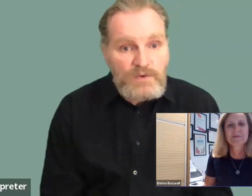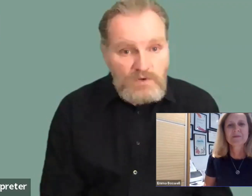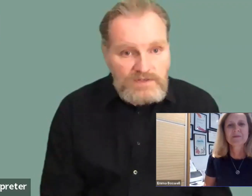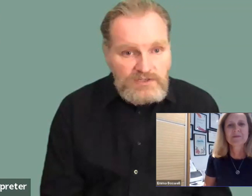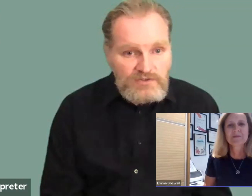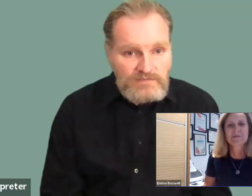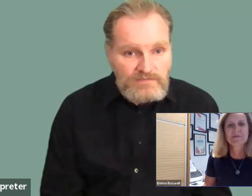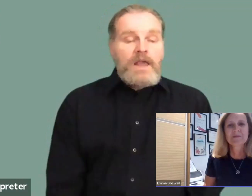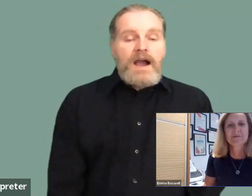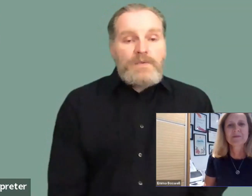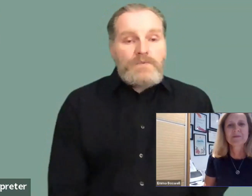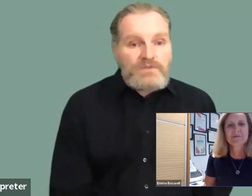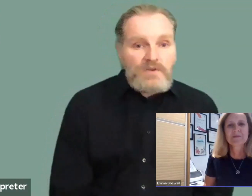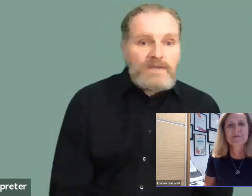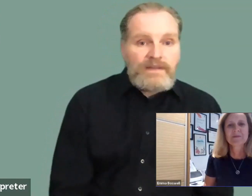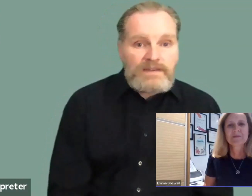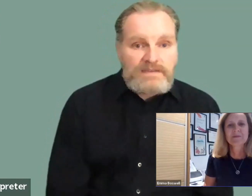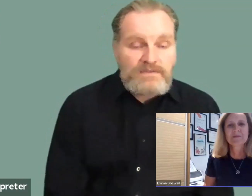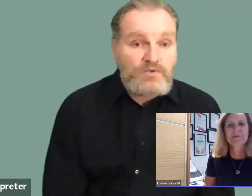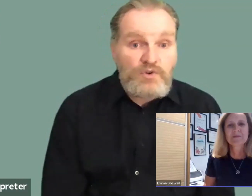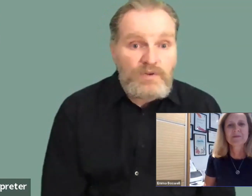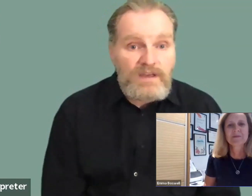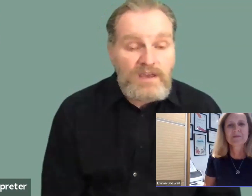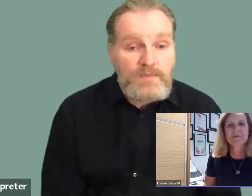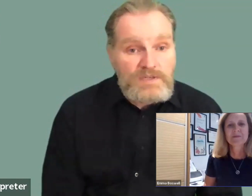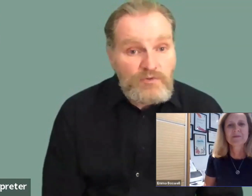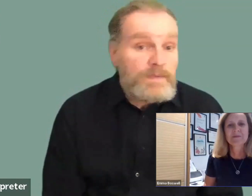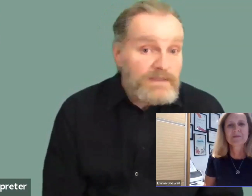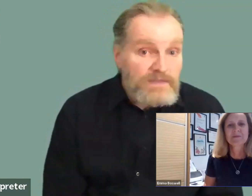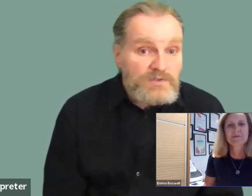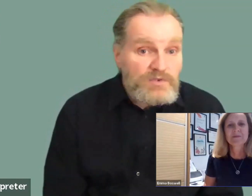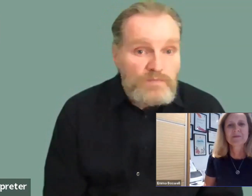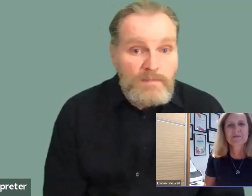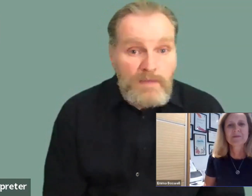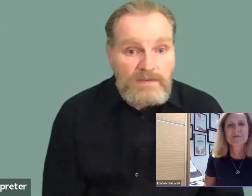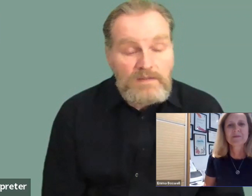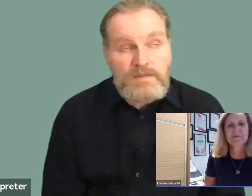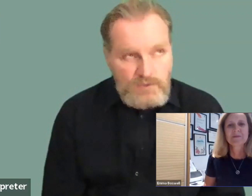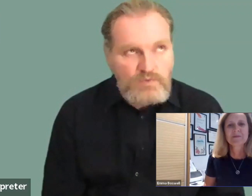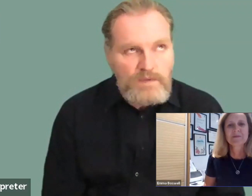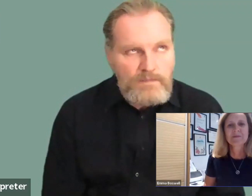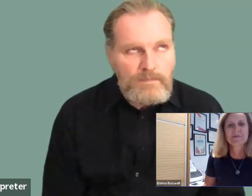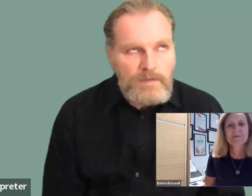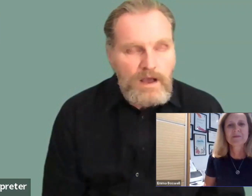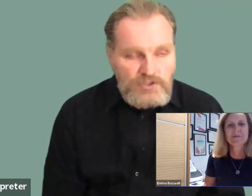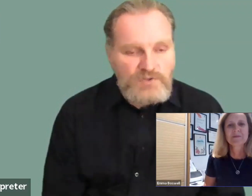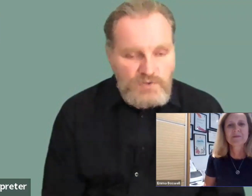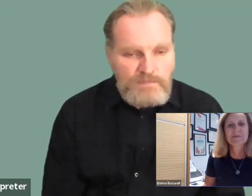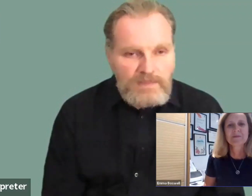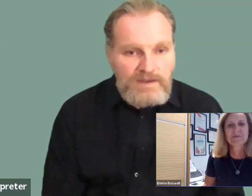of your condition. I would also advise to join a community group like the Usher Zoom monthly